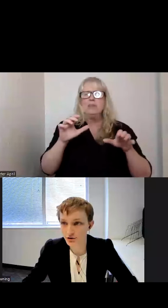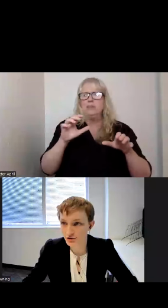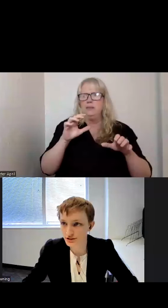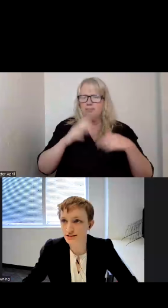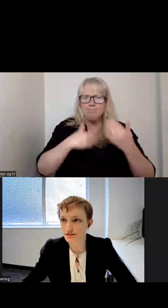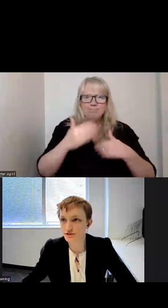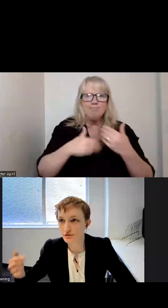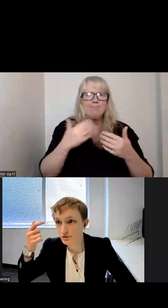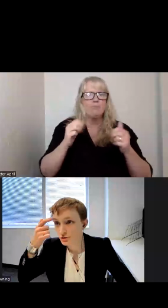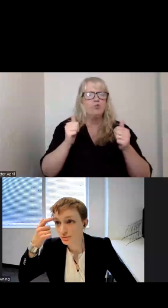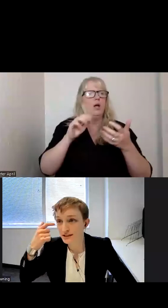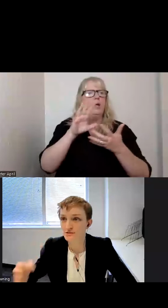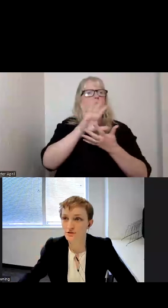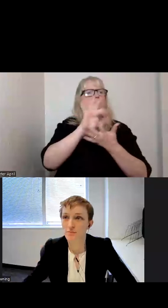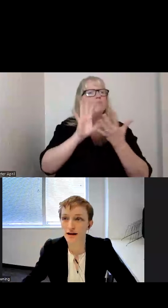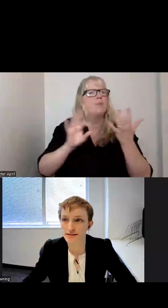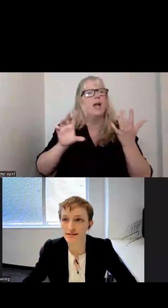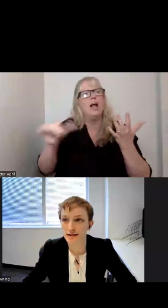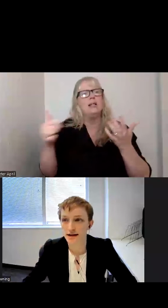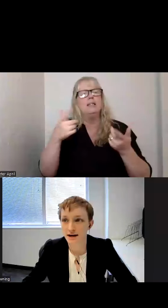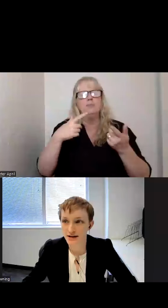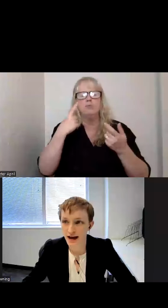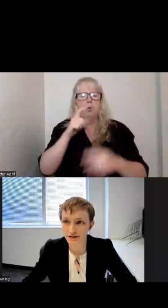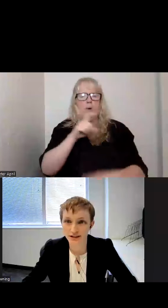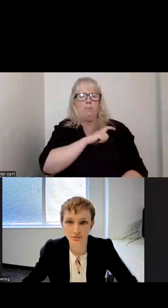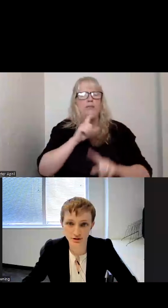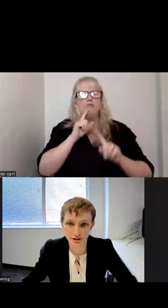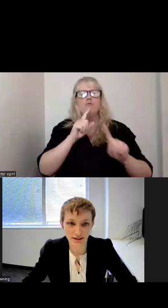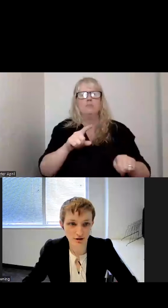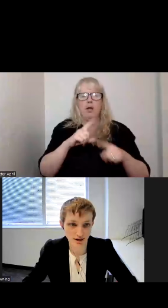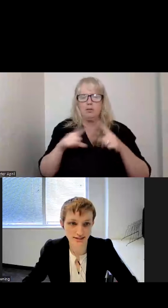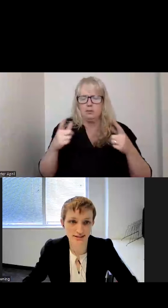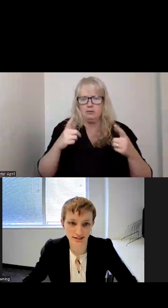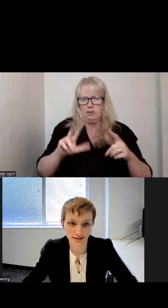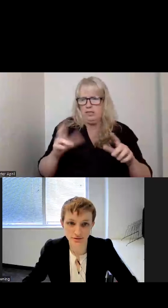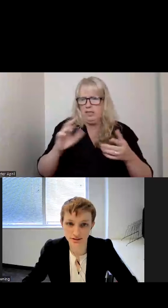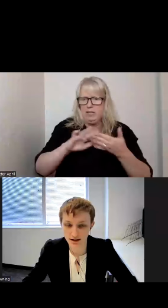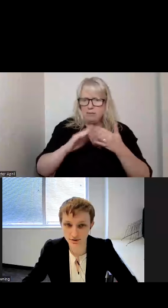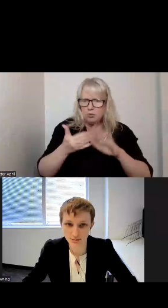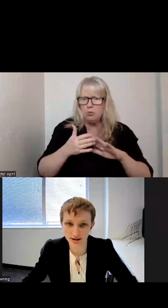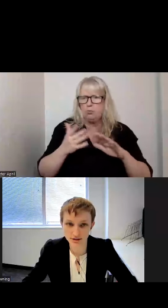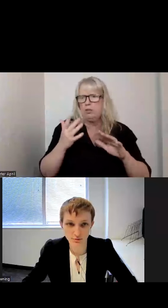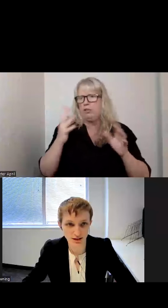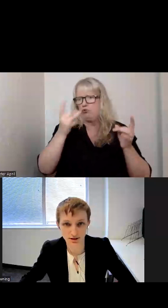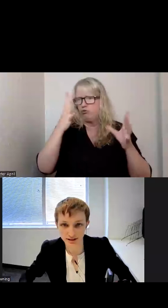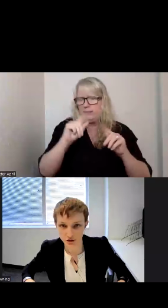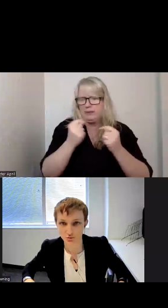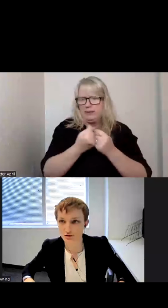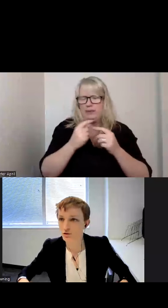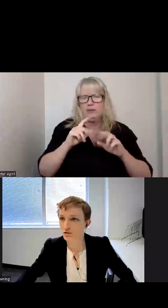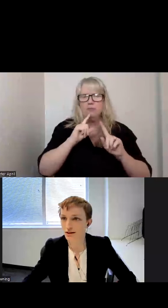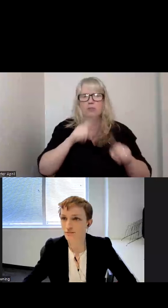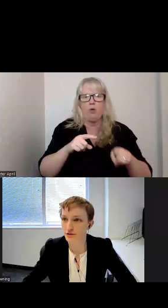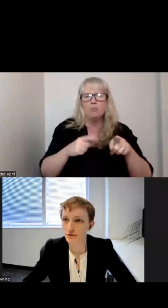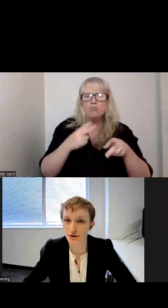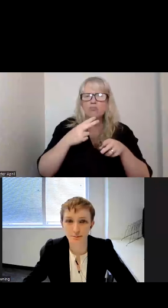ALTERNATIVES TO POLICE RESPONSE AND HAVING COMMUNITY CRISIS TEAMS RESPOND SO WE ARE GOING TO PLAY THIS SHORT CLIP FOR YOU ALL.